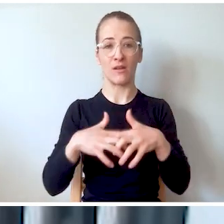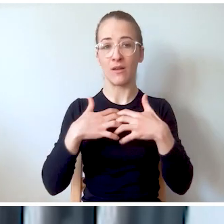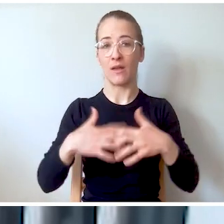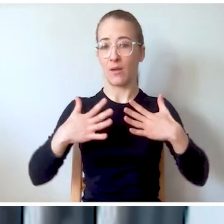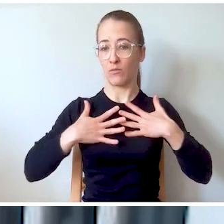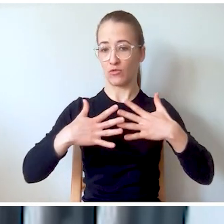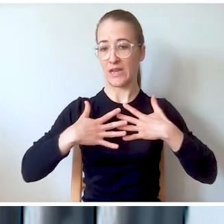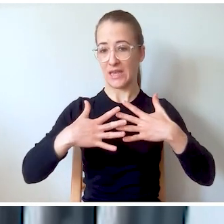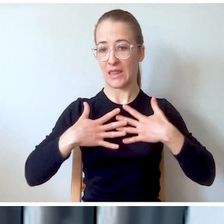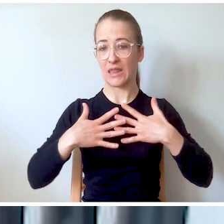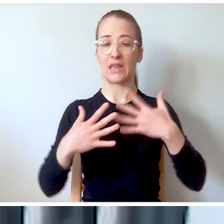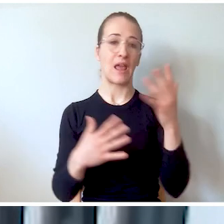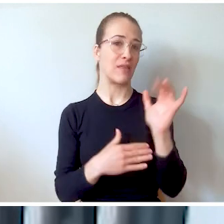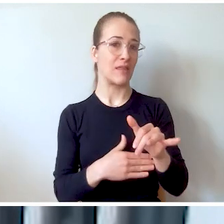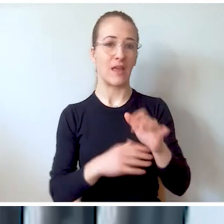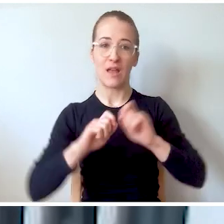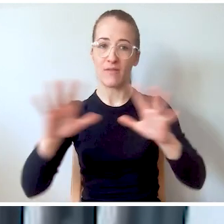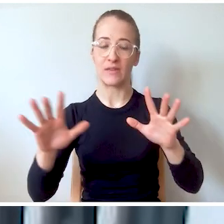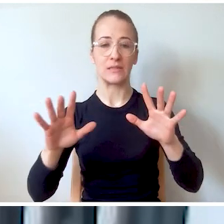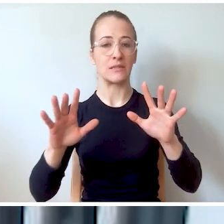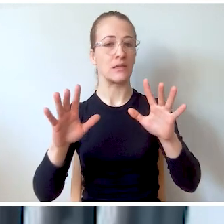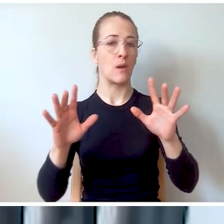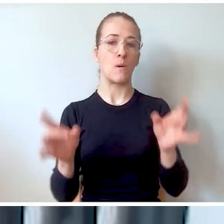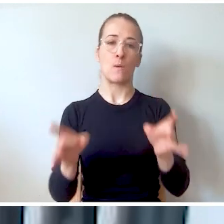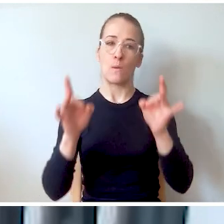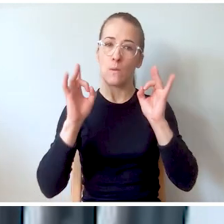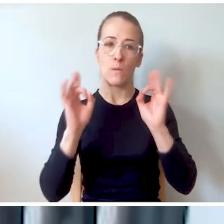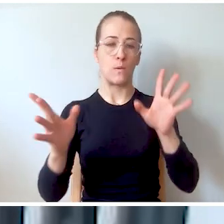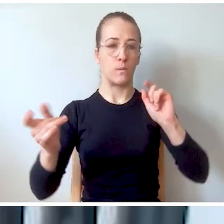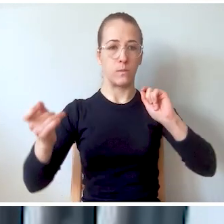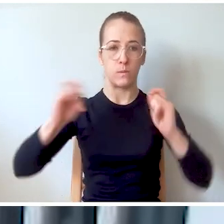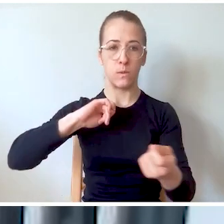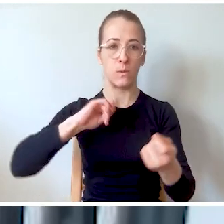And obviously, that was a tremendously, transformative event in my life